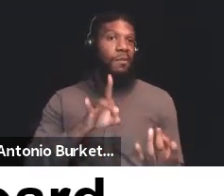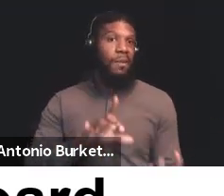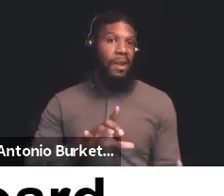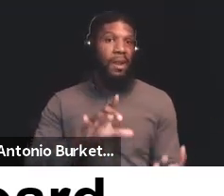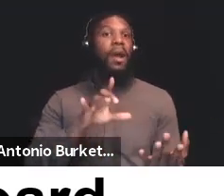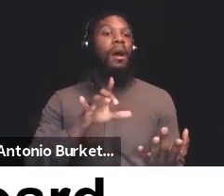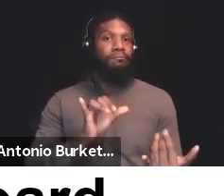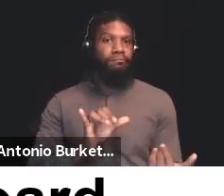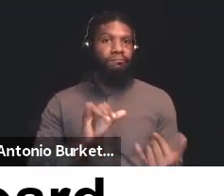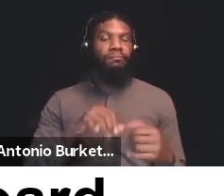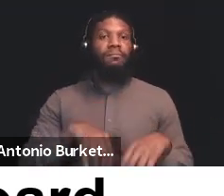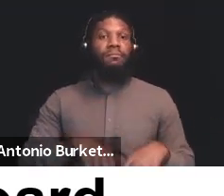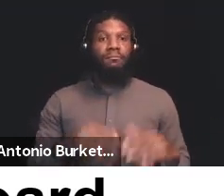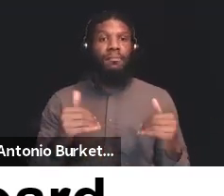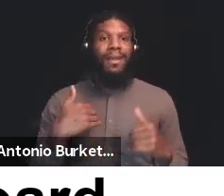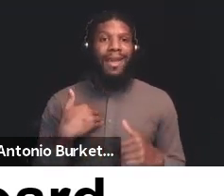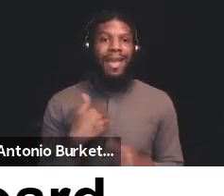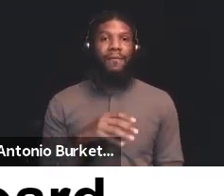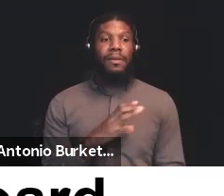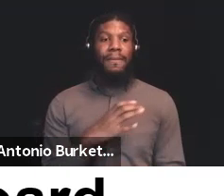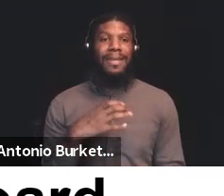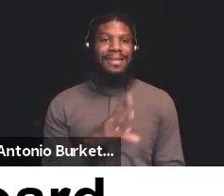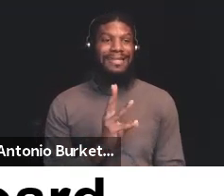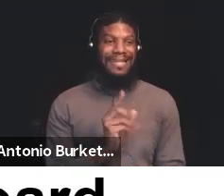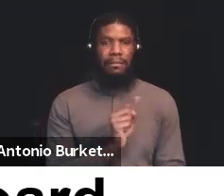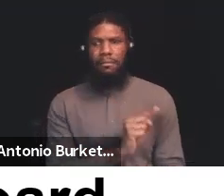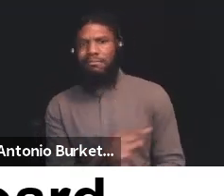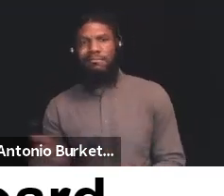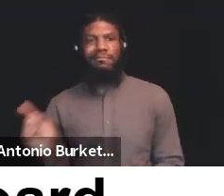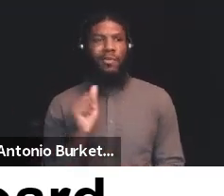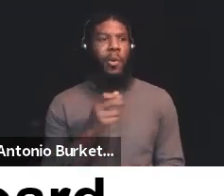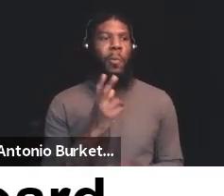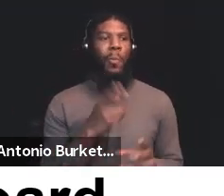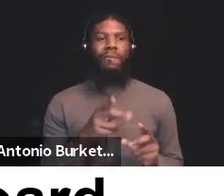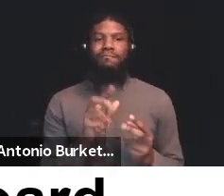different committees to serve on. If you have any more questions about any of those openings or